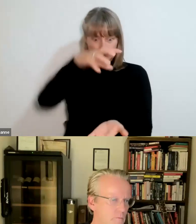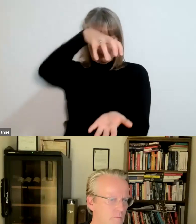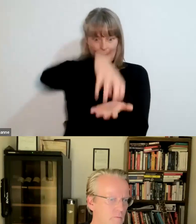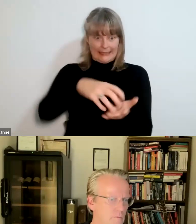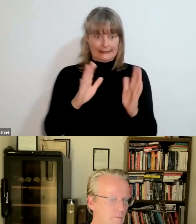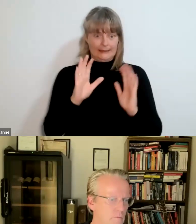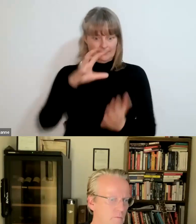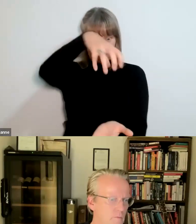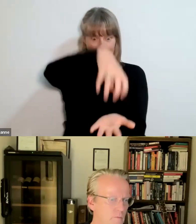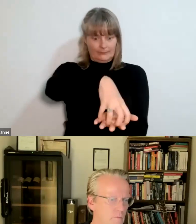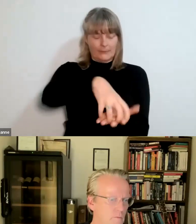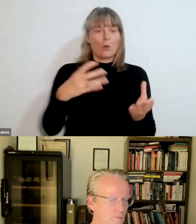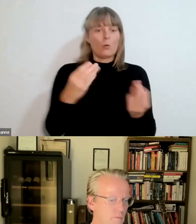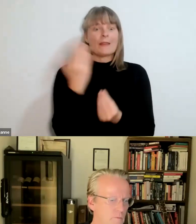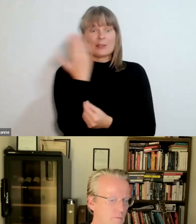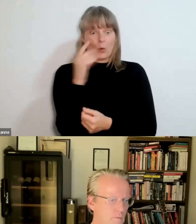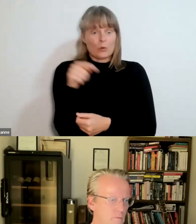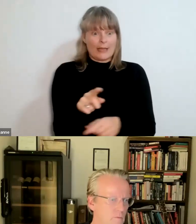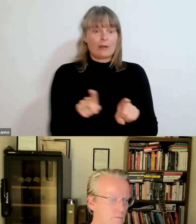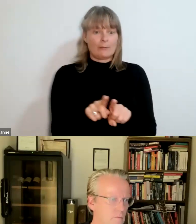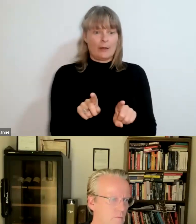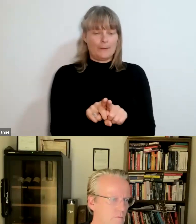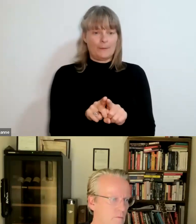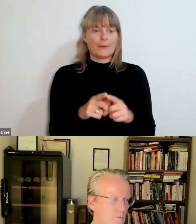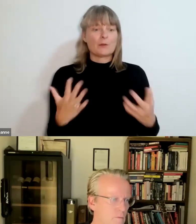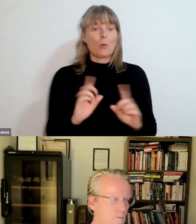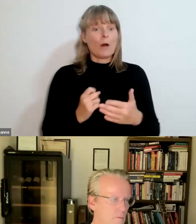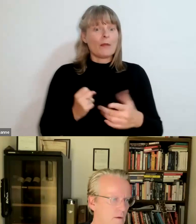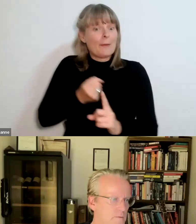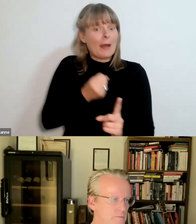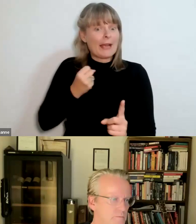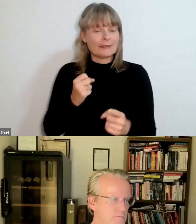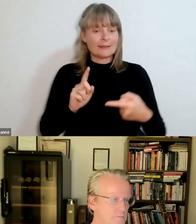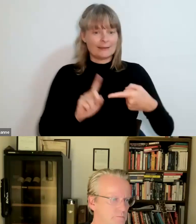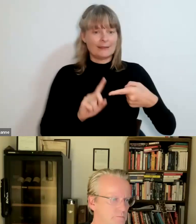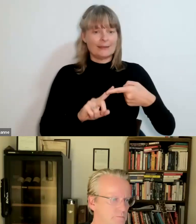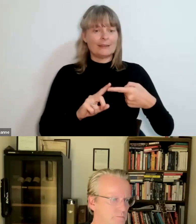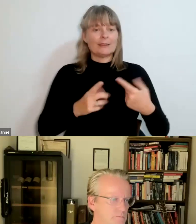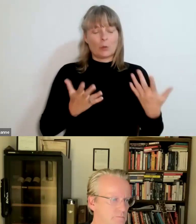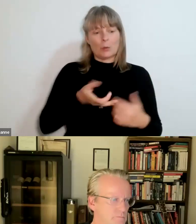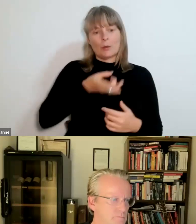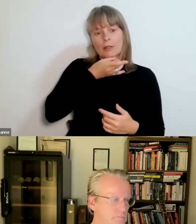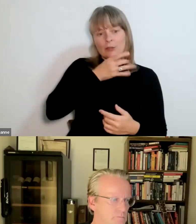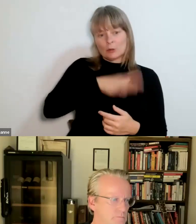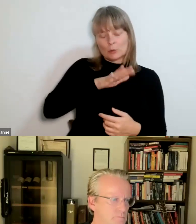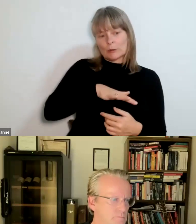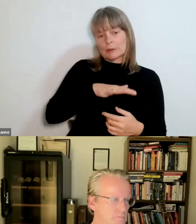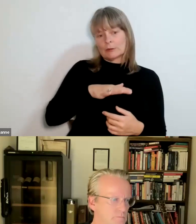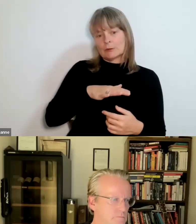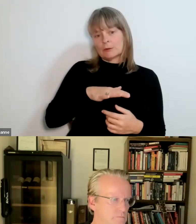early childhood , health care and education all integrated